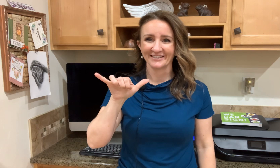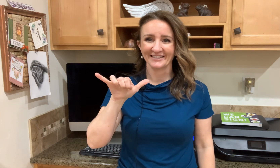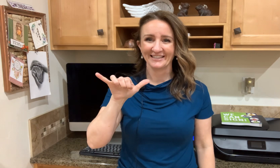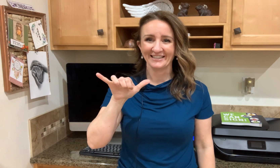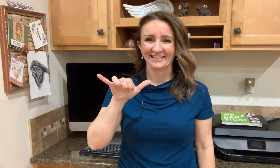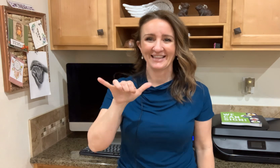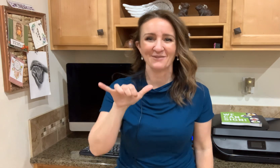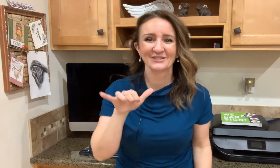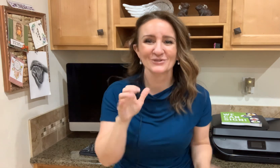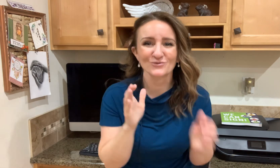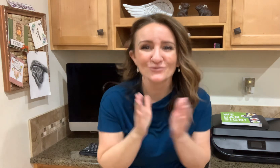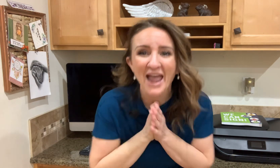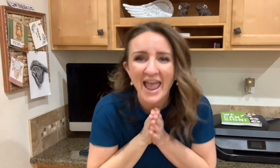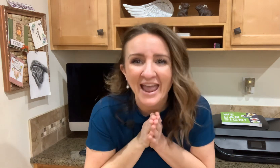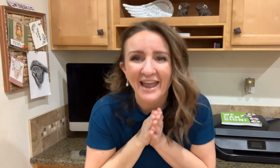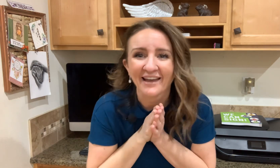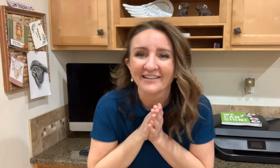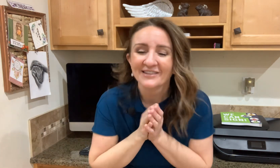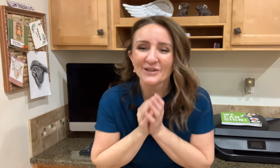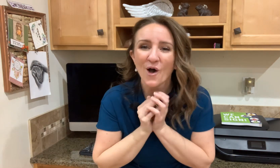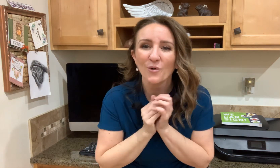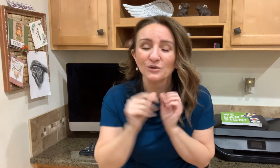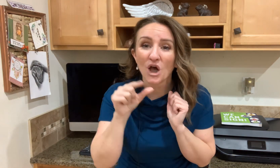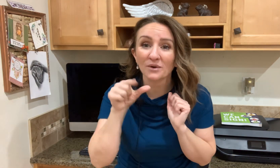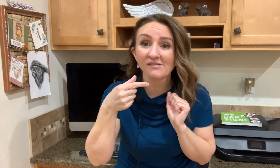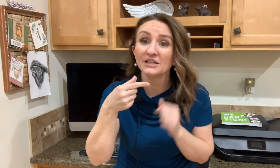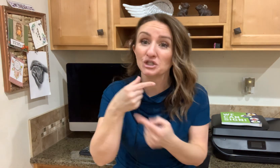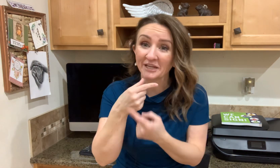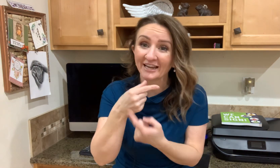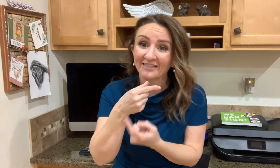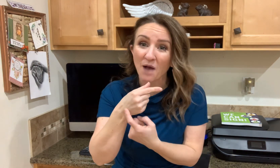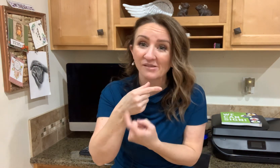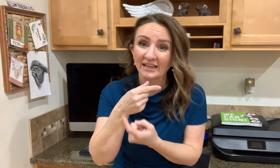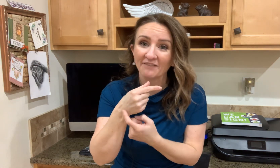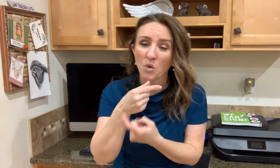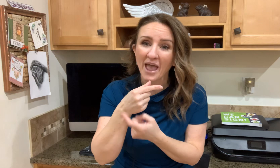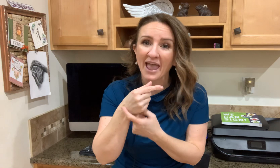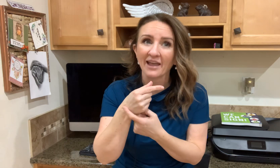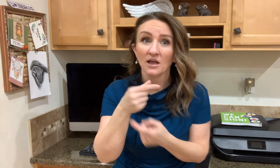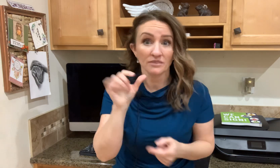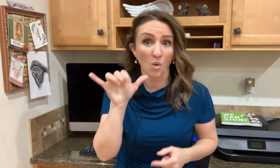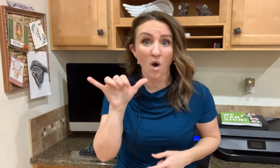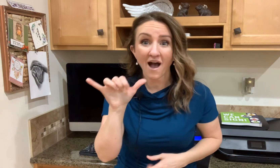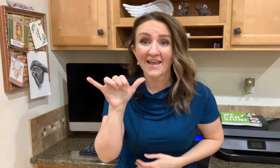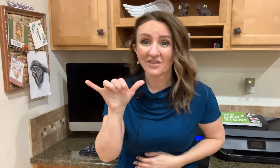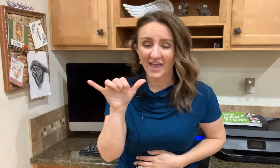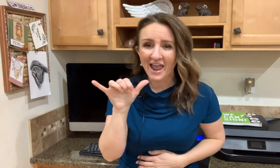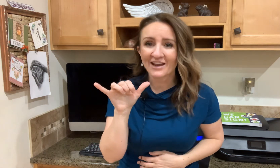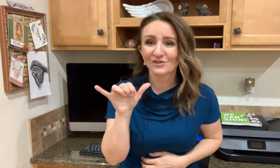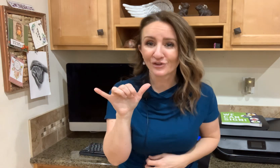that was gray. So notice the G that was a giveaway, the Y at the end, that's a good